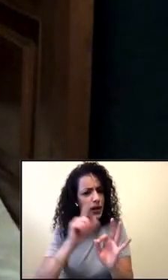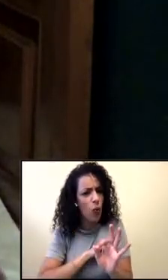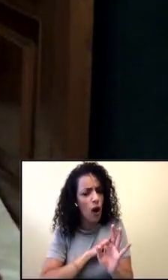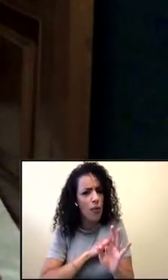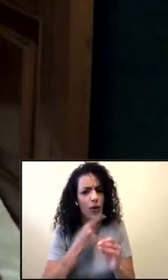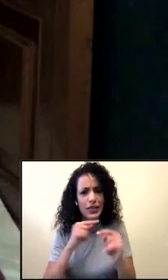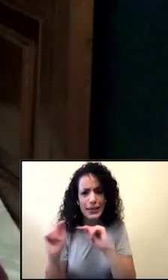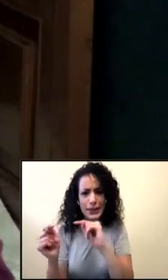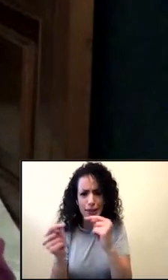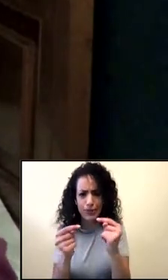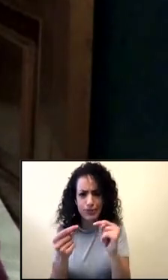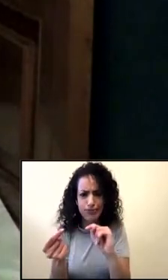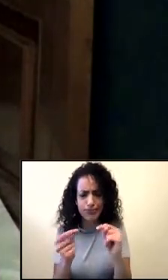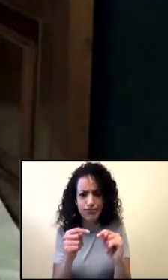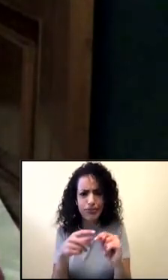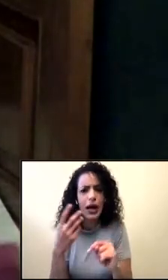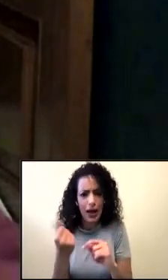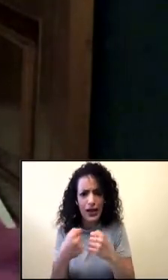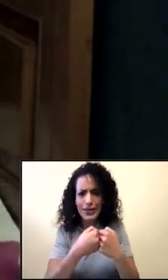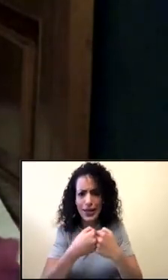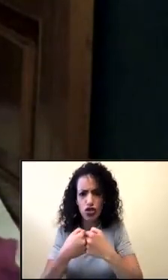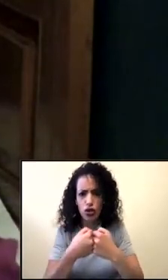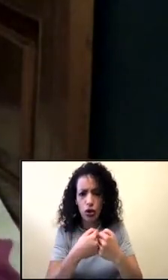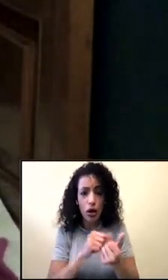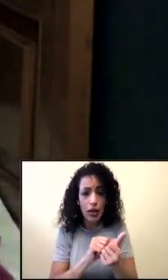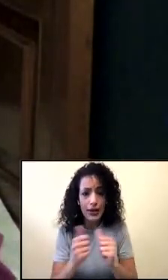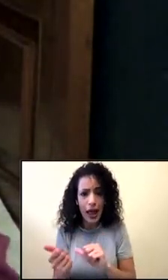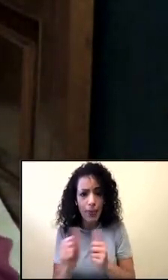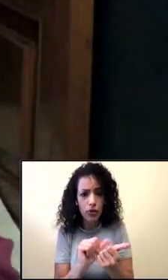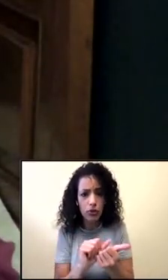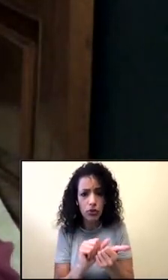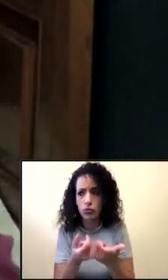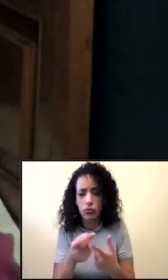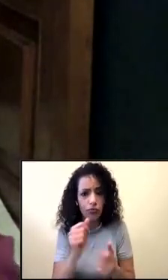it remains so we are neighbours, we are siblings, we are twins, but we are also